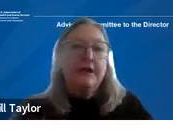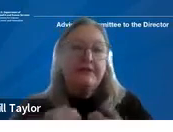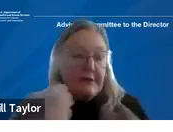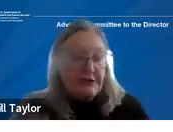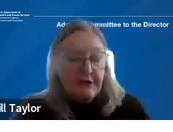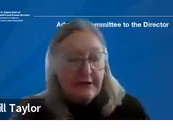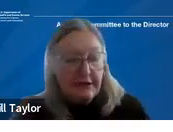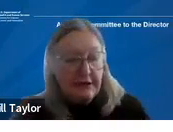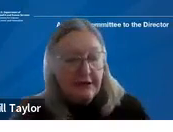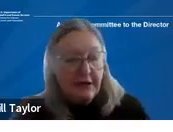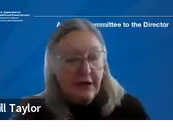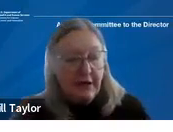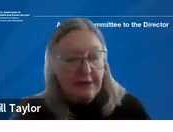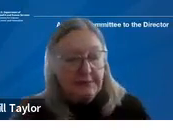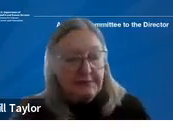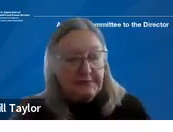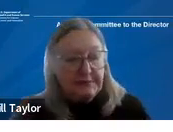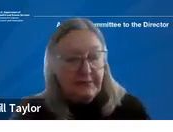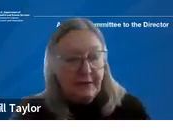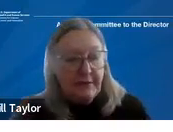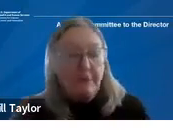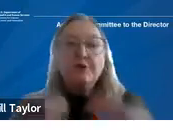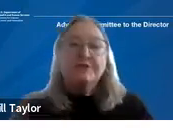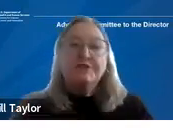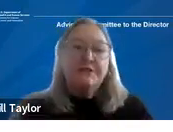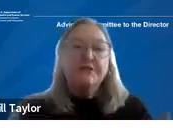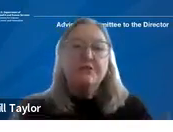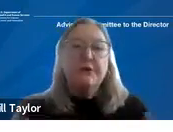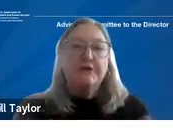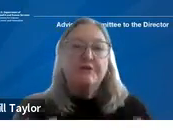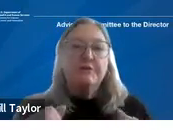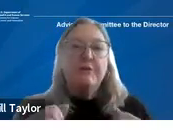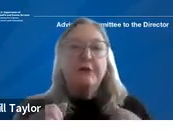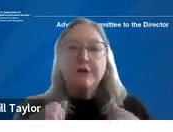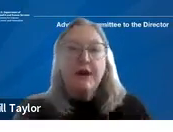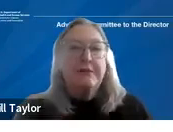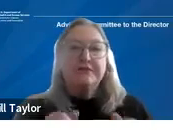especially in emergency situations where time is